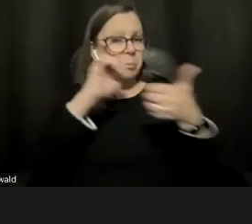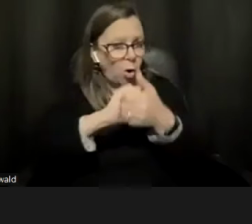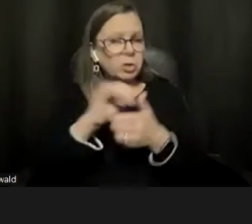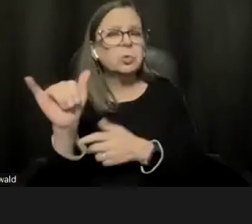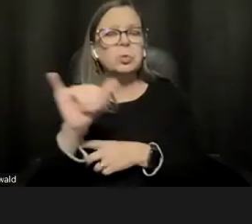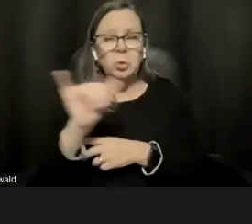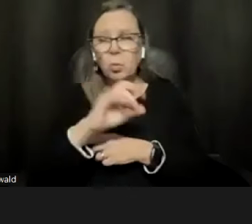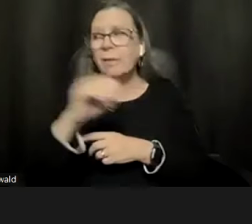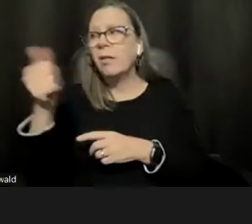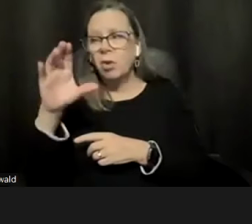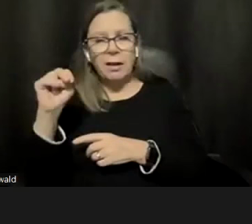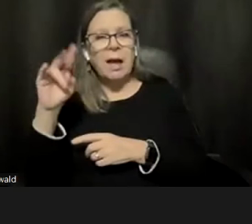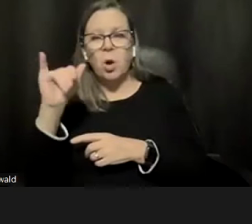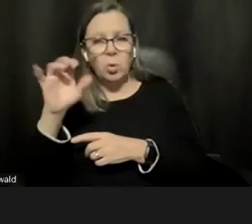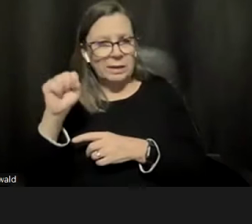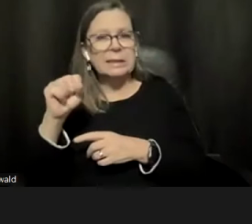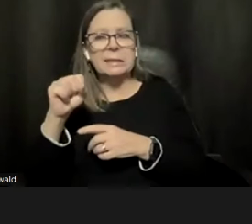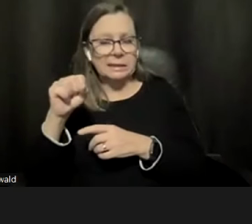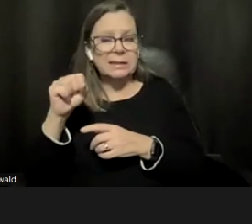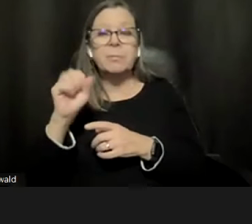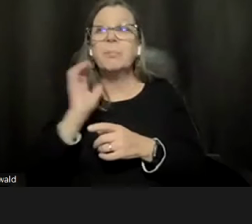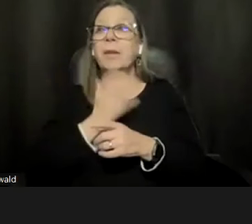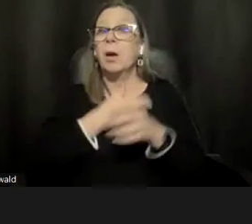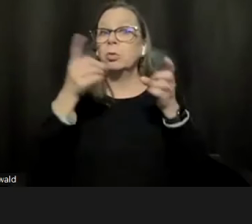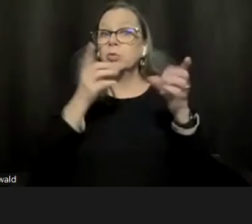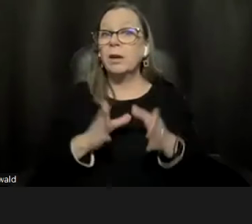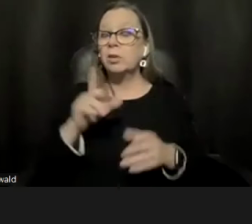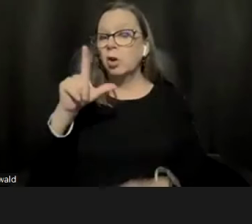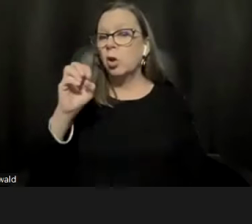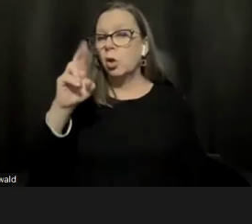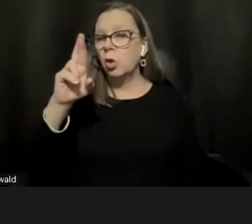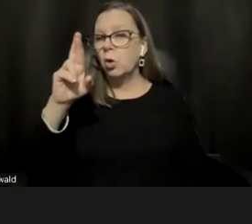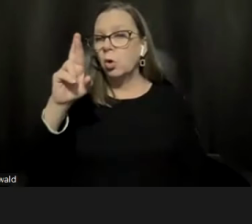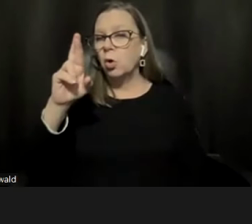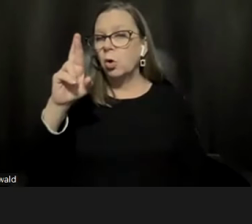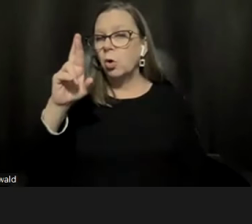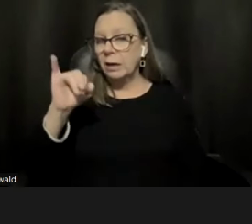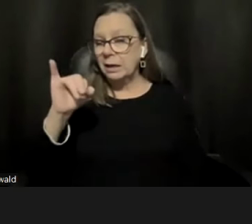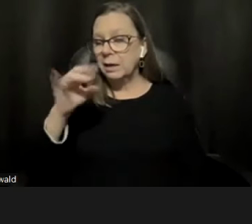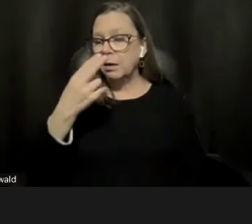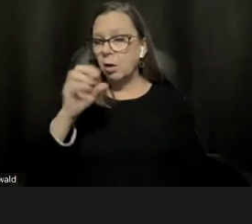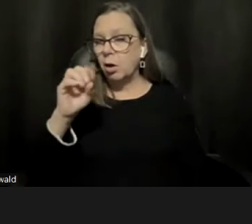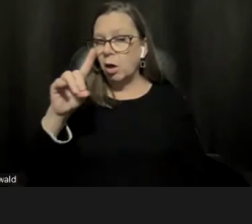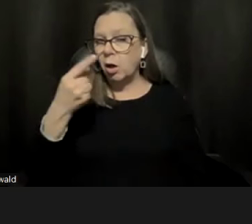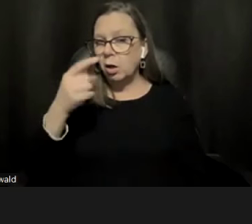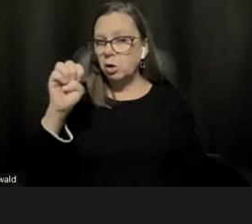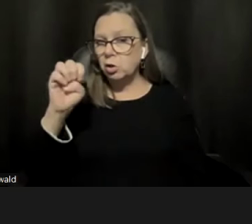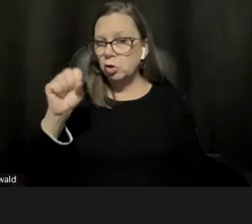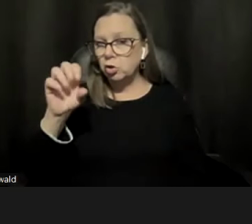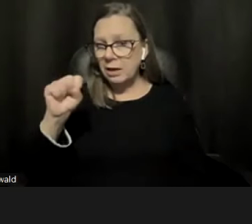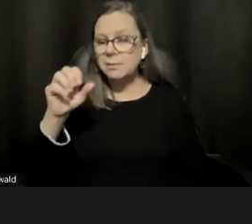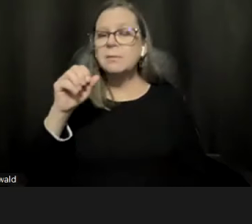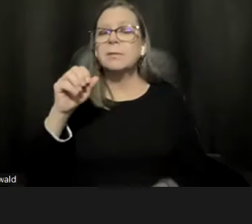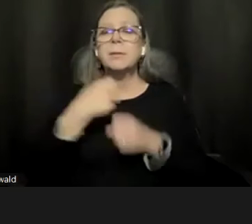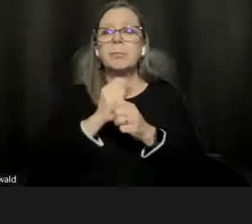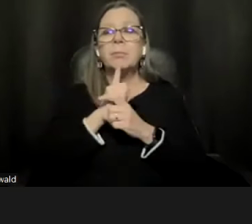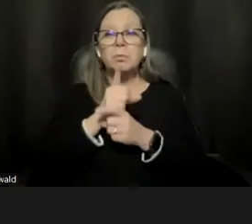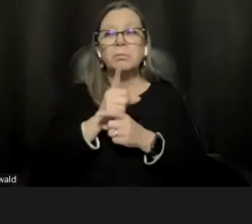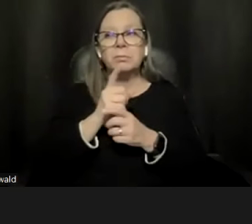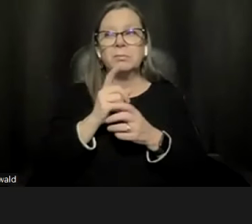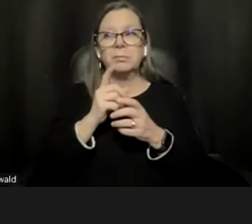Our director, Lori Hodges, really makes sure to understand that whenever there is a different